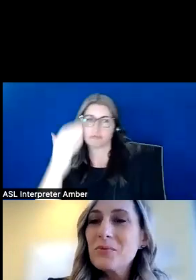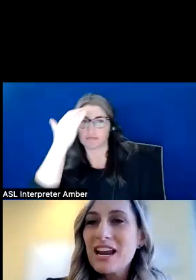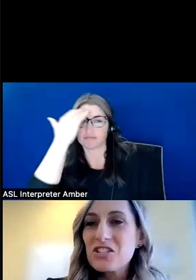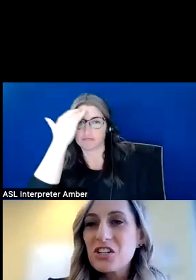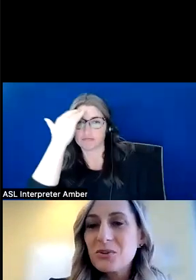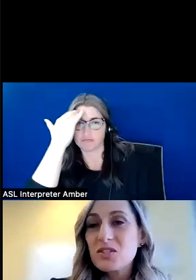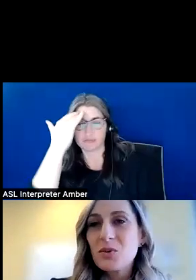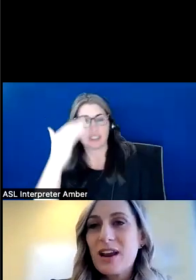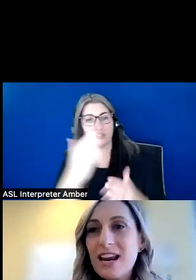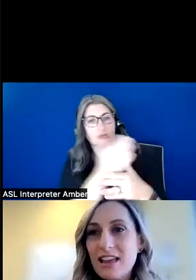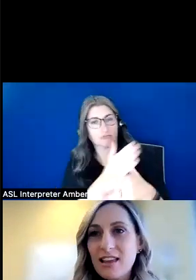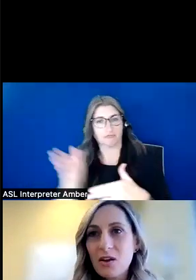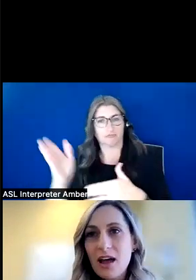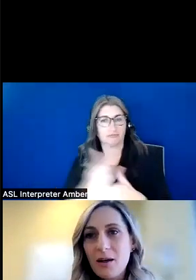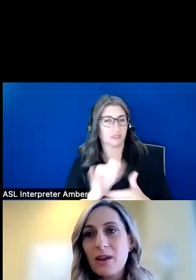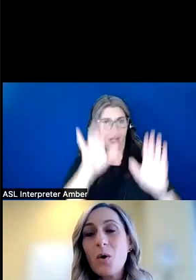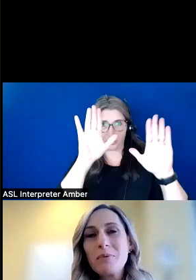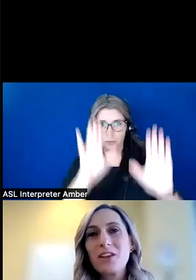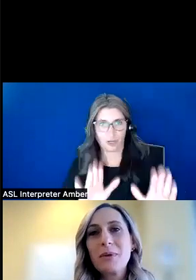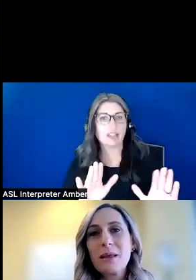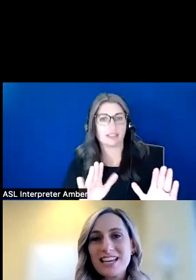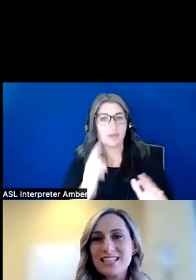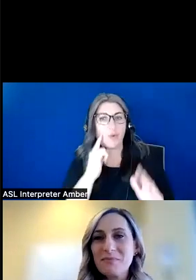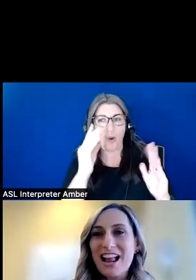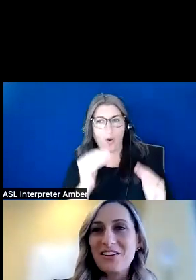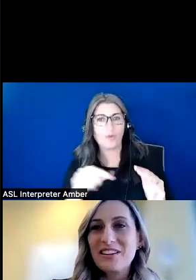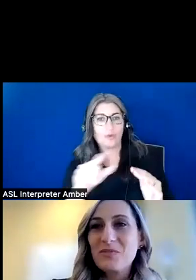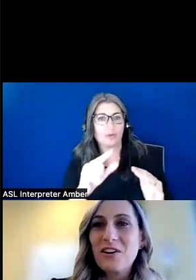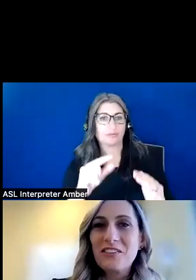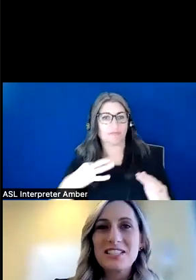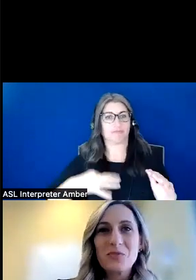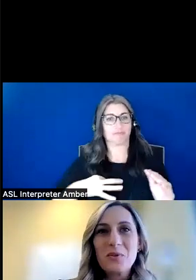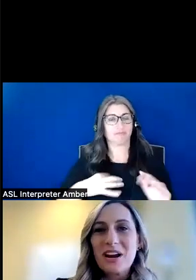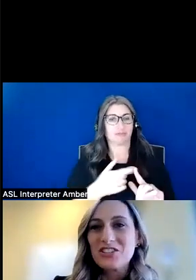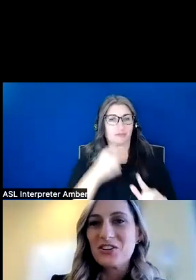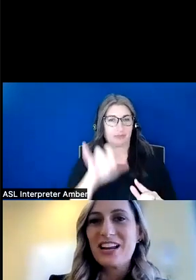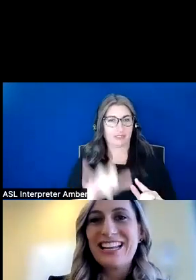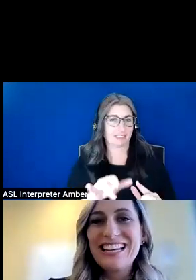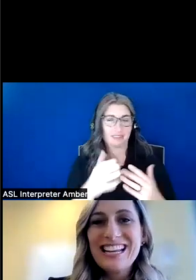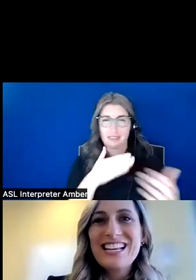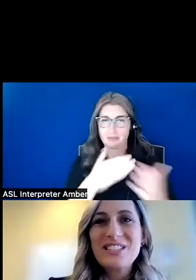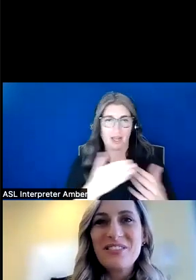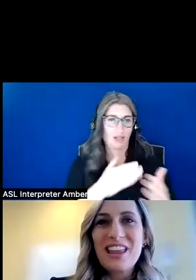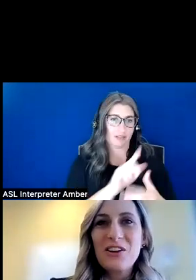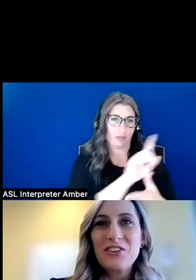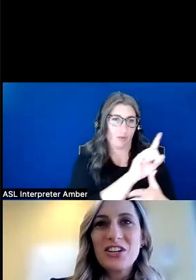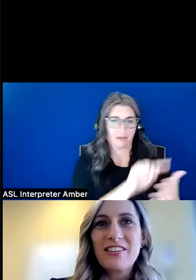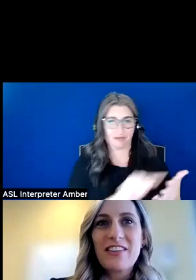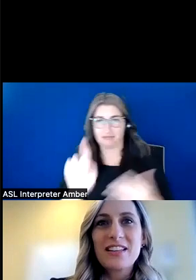real range here, which is great. We hope that you'll be able to get something out of it, regardless of what range you're in, so thank you for sharing that.